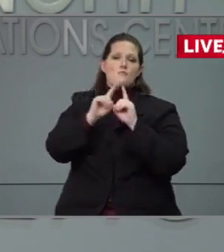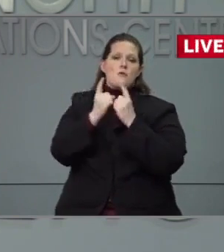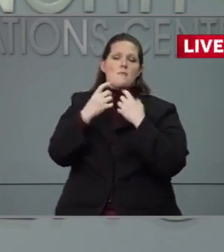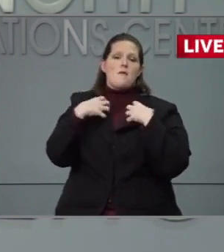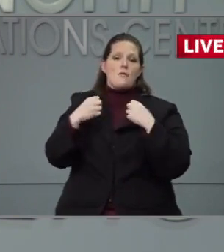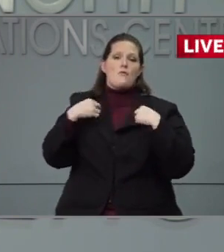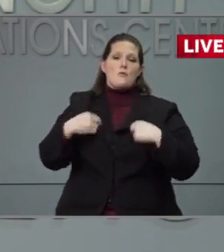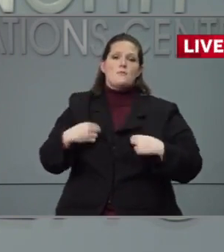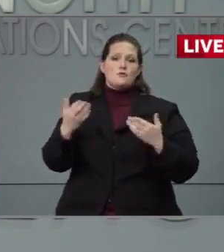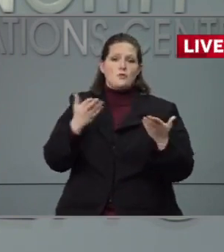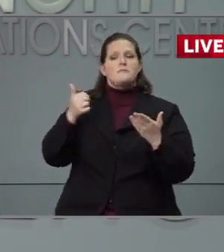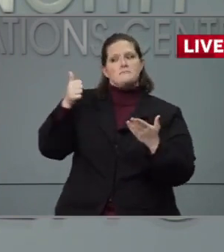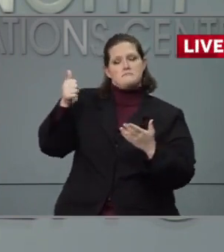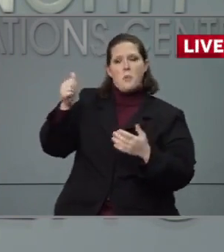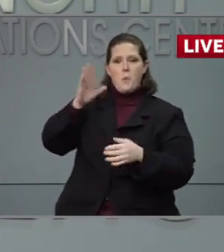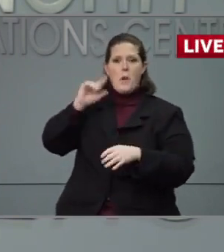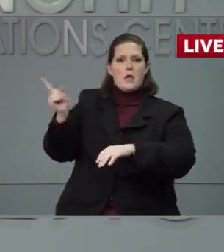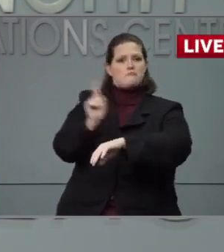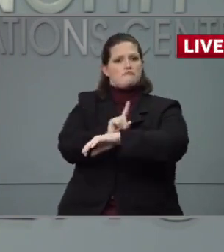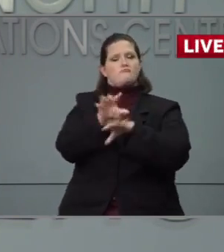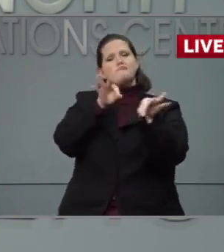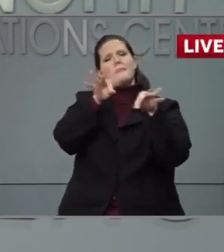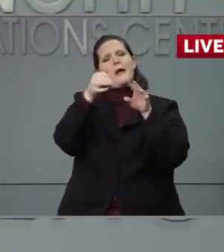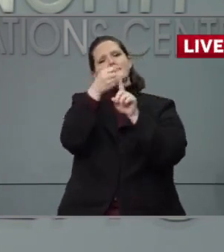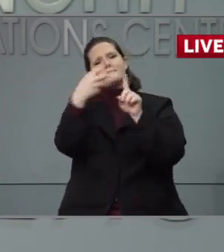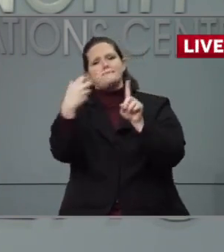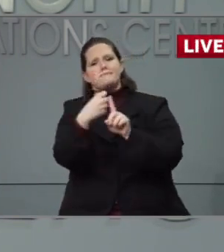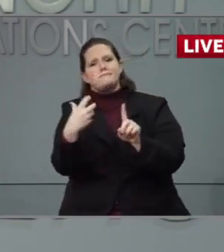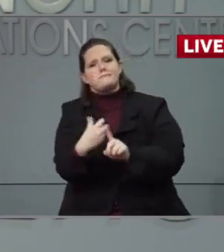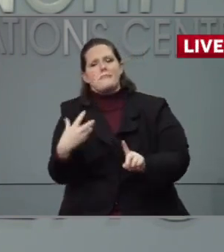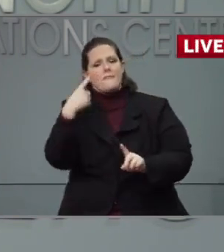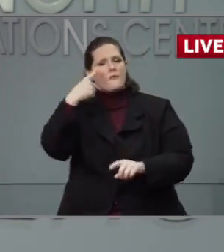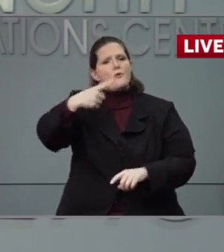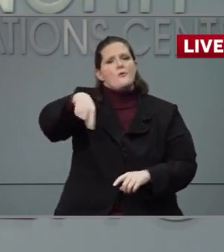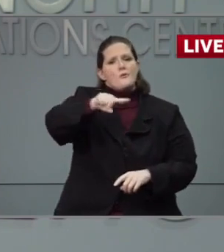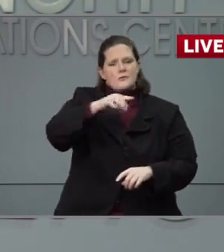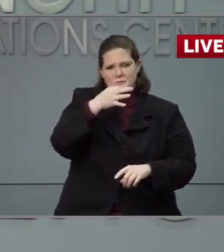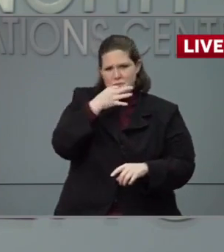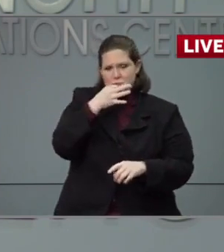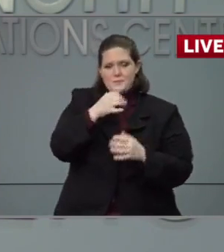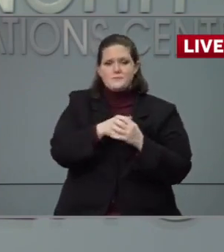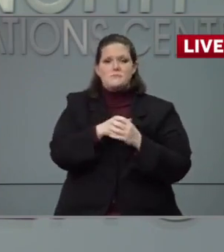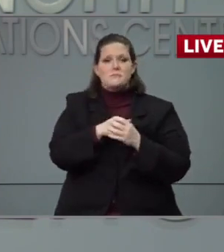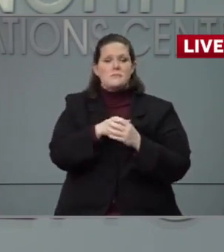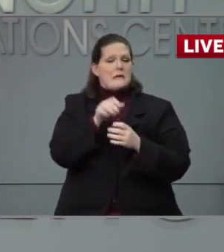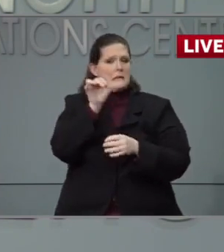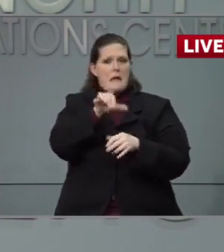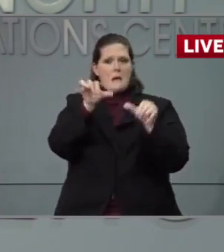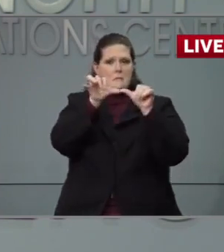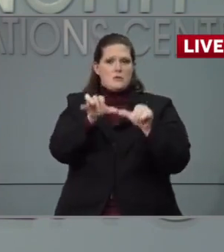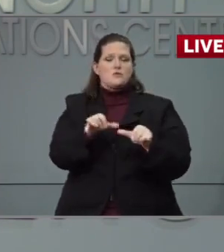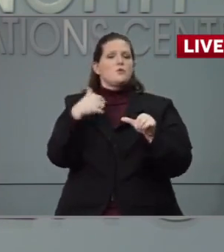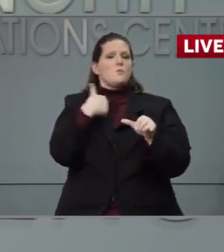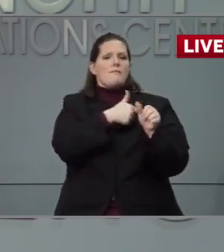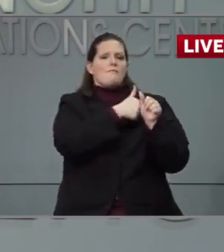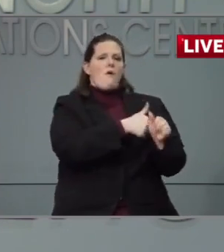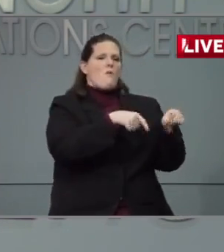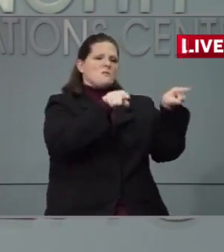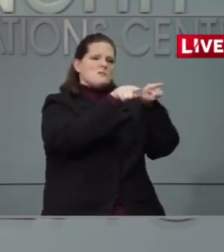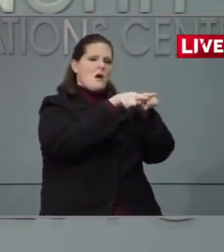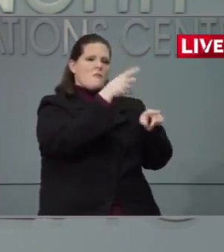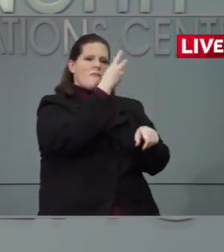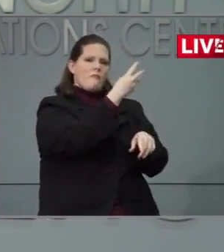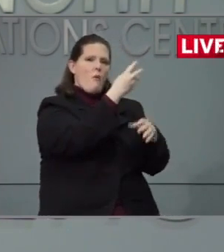USING A COMBINATION OF THREE SPECIFIC METRICS THAT DR. MANDY COHEN WILL DETAIL IN JUST A MINUTE.